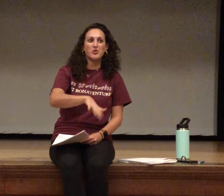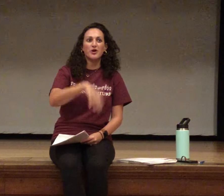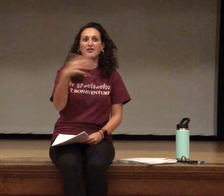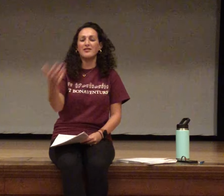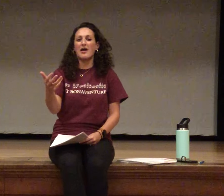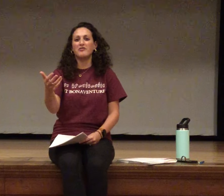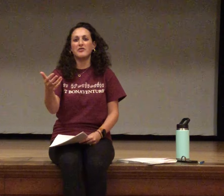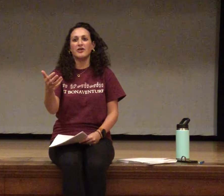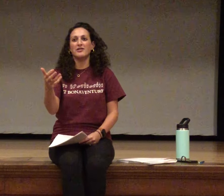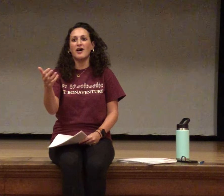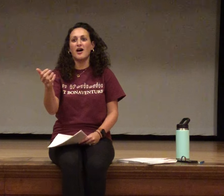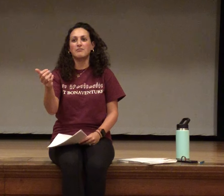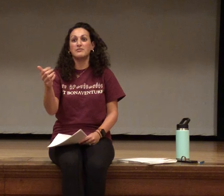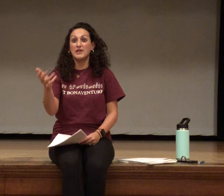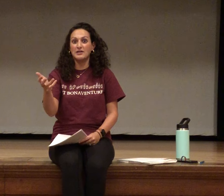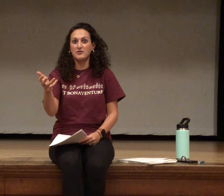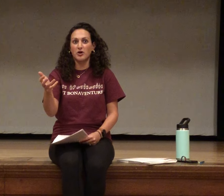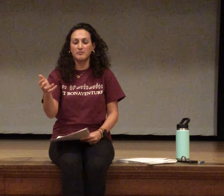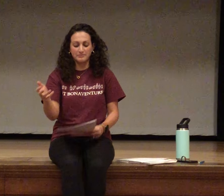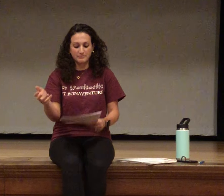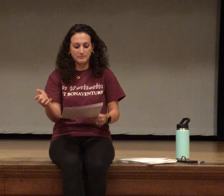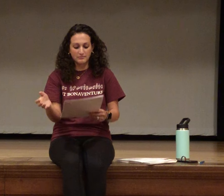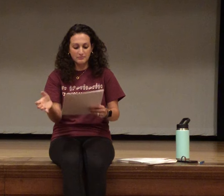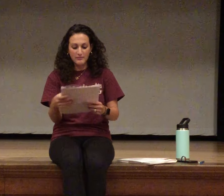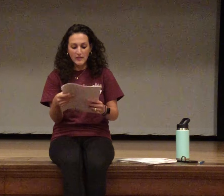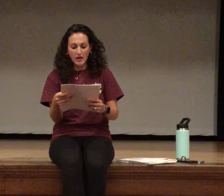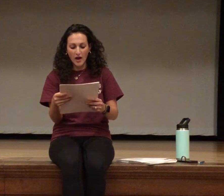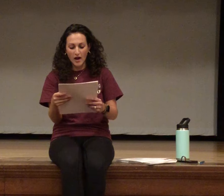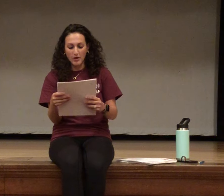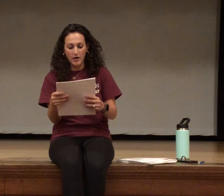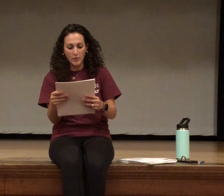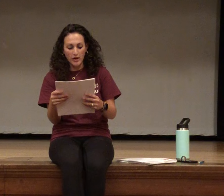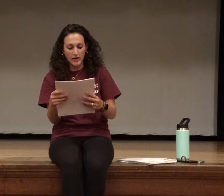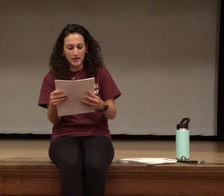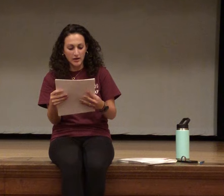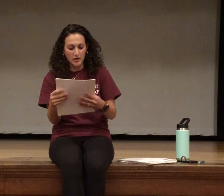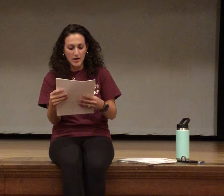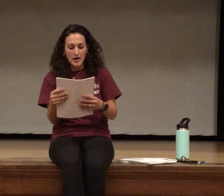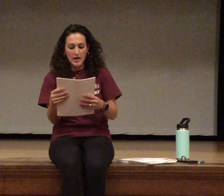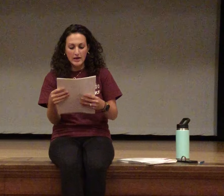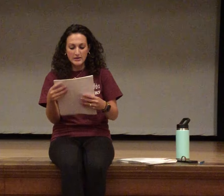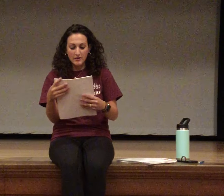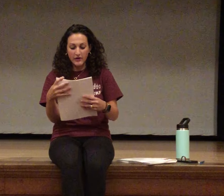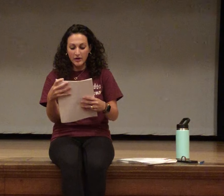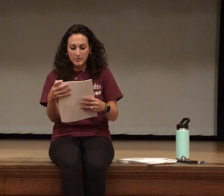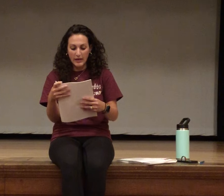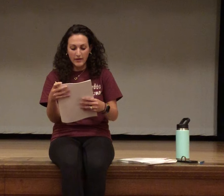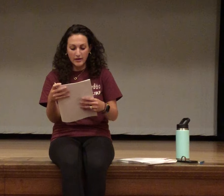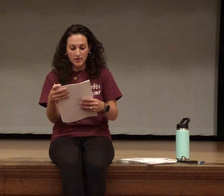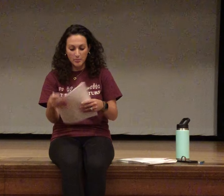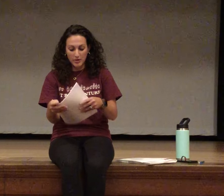English word they have different signs for them another one on here is fingerspelling and numbers